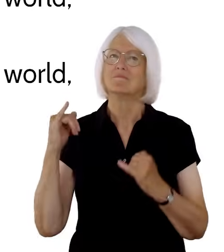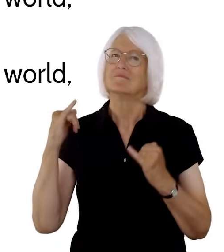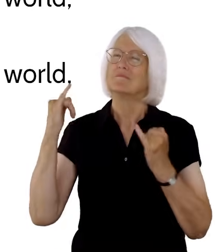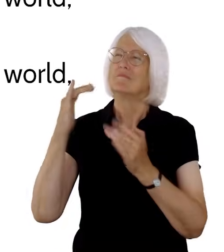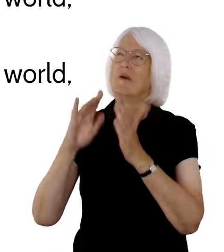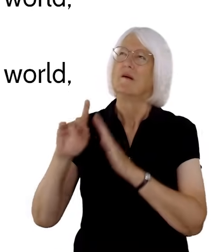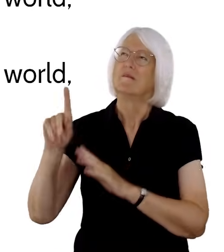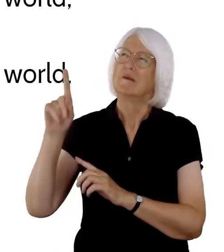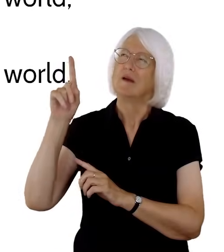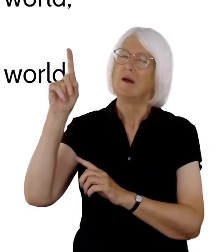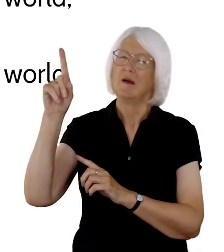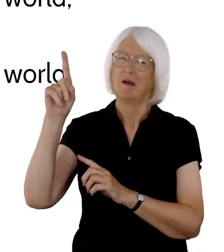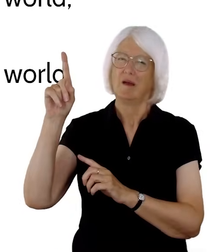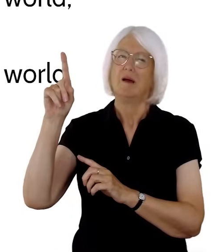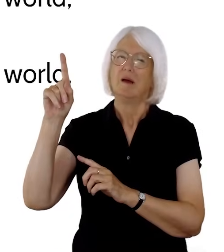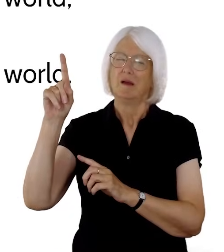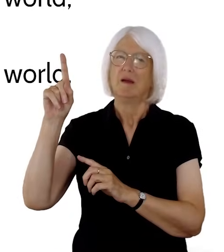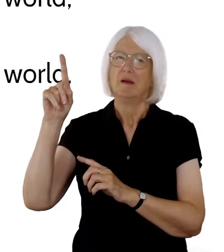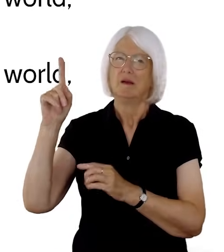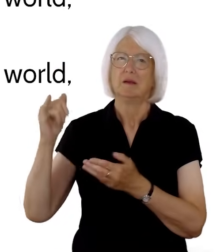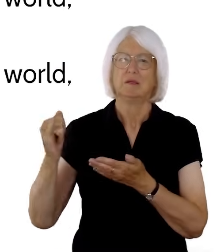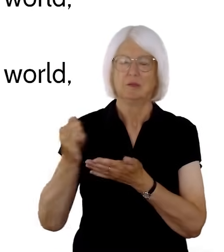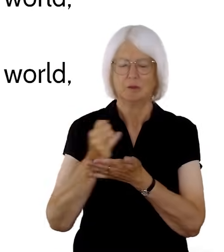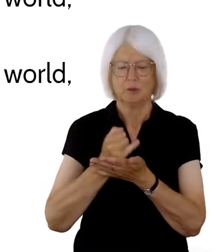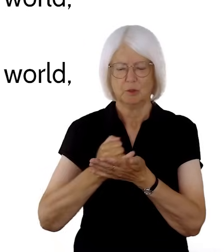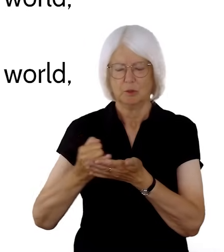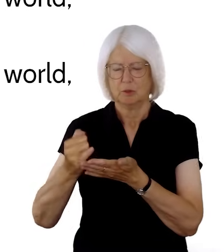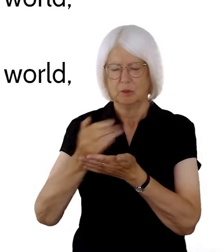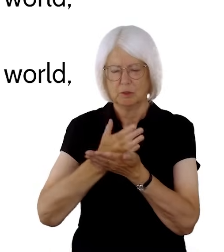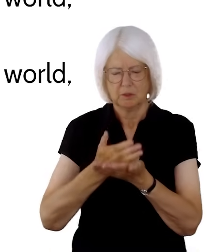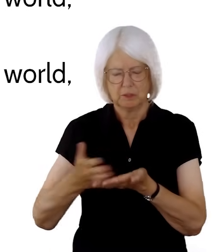Lamb of God, you take away the sins of the world